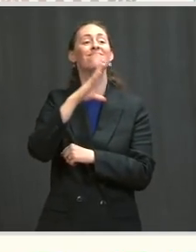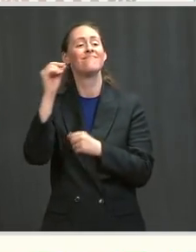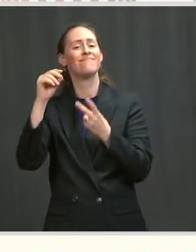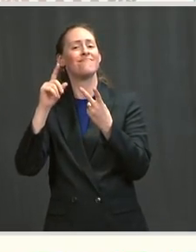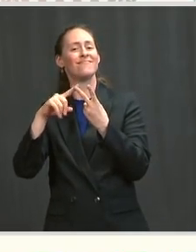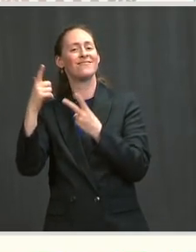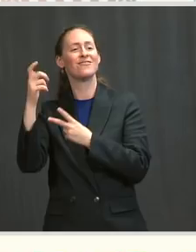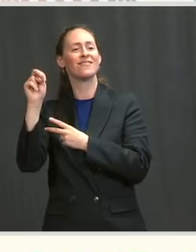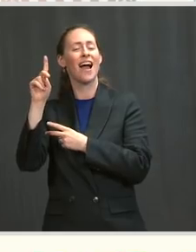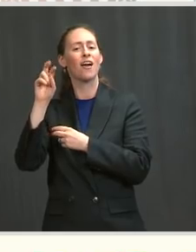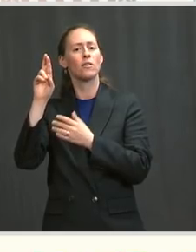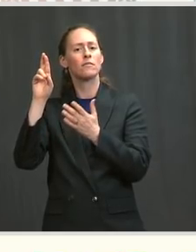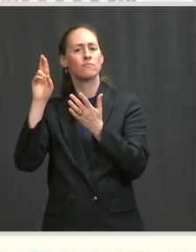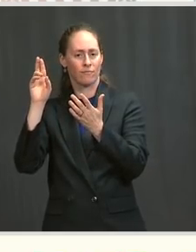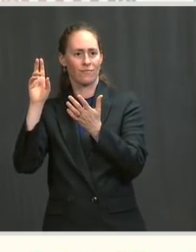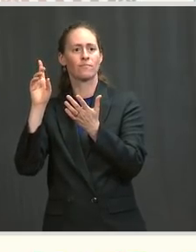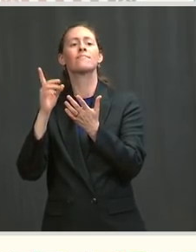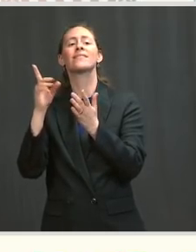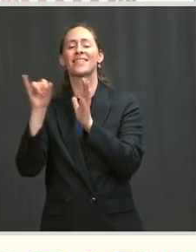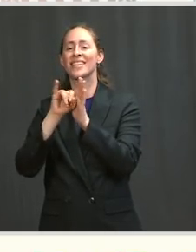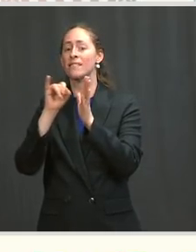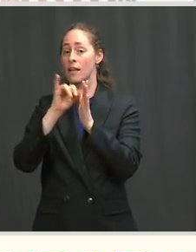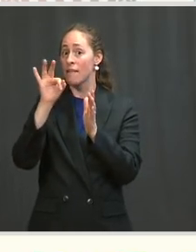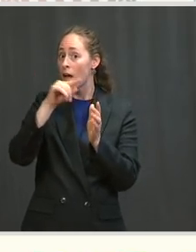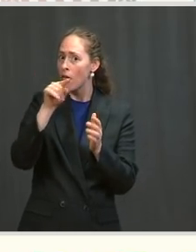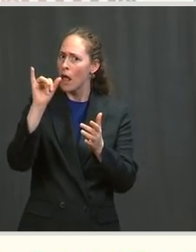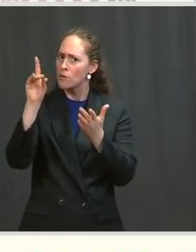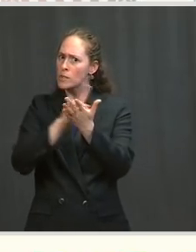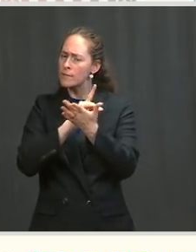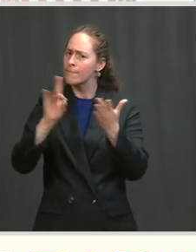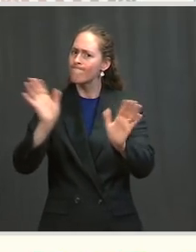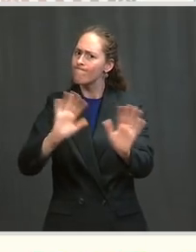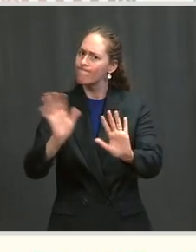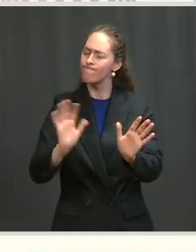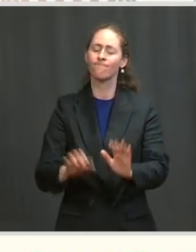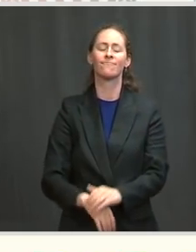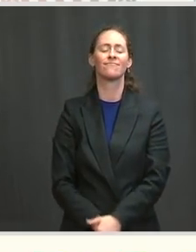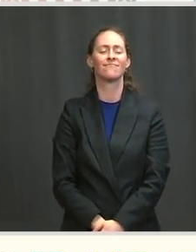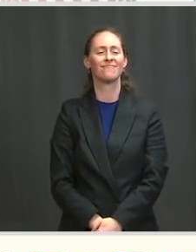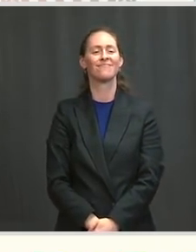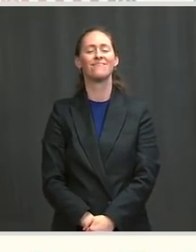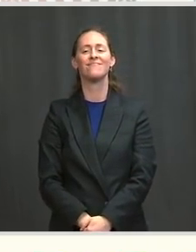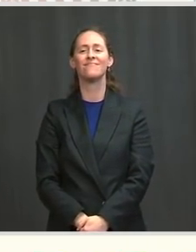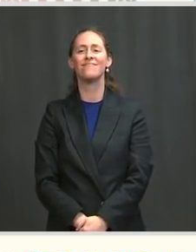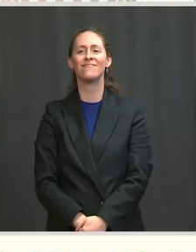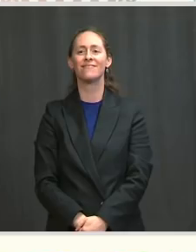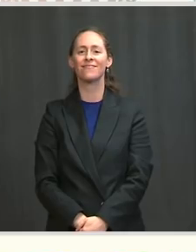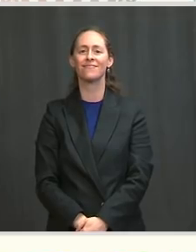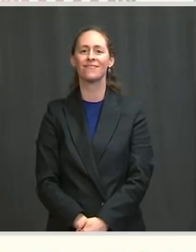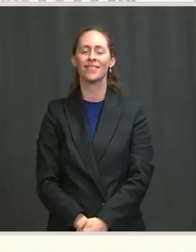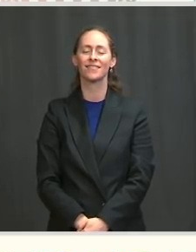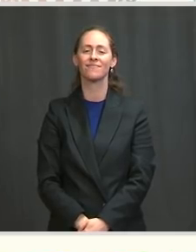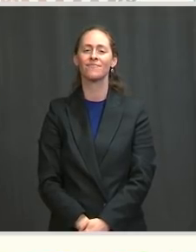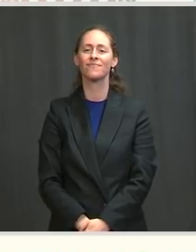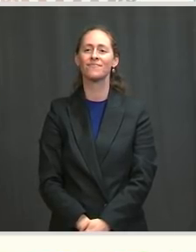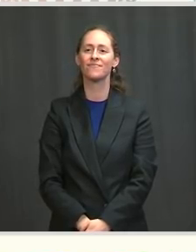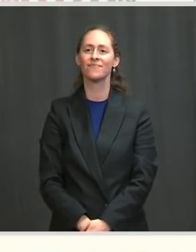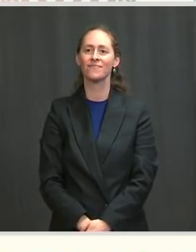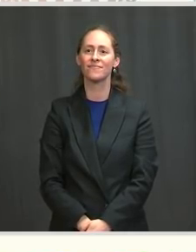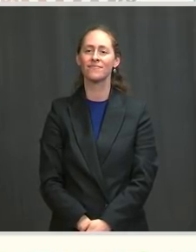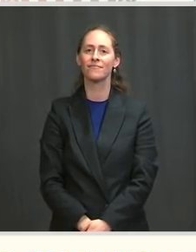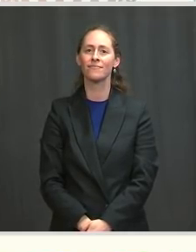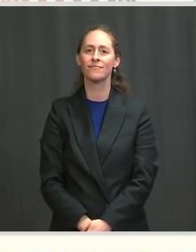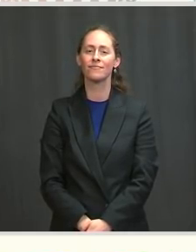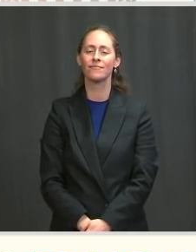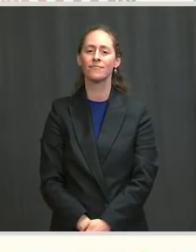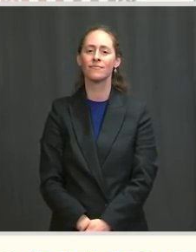in our nation's schools.